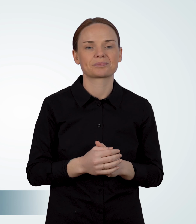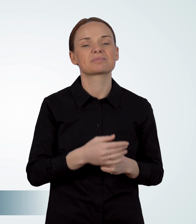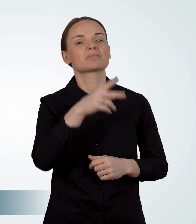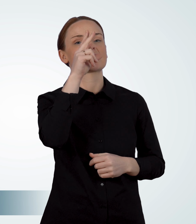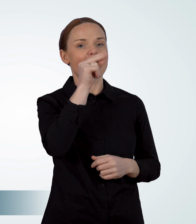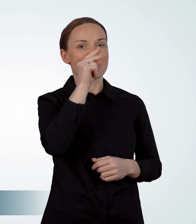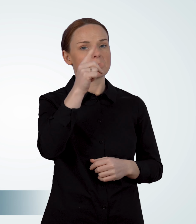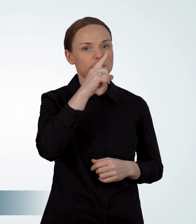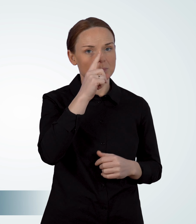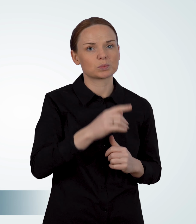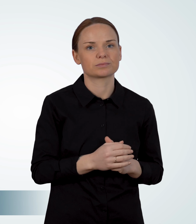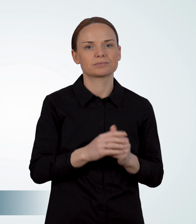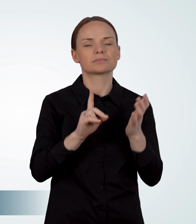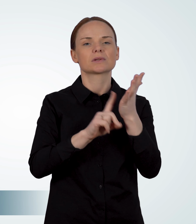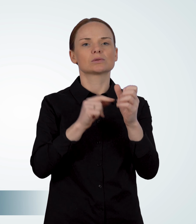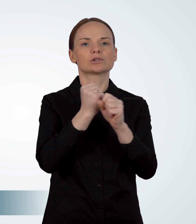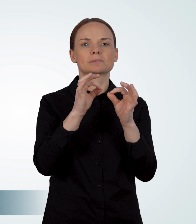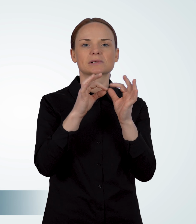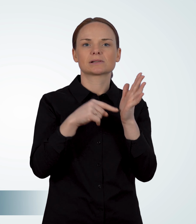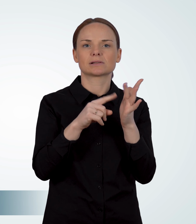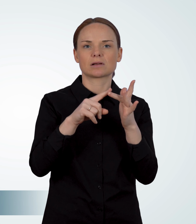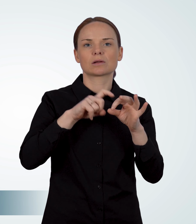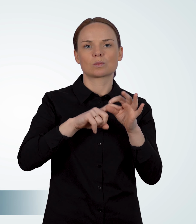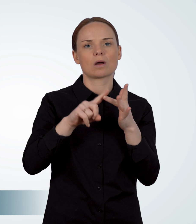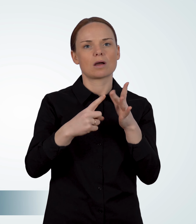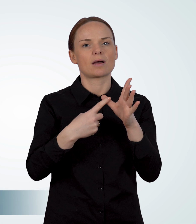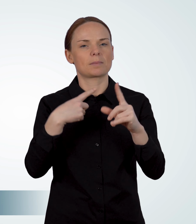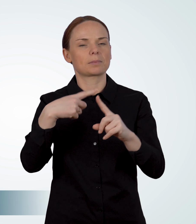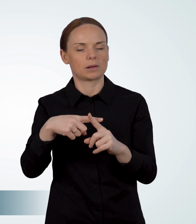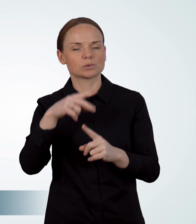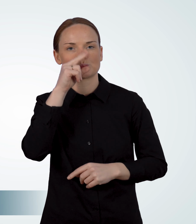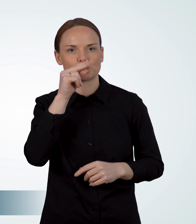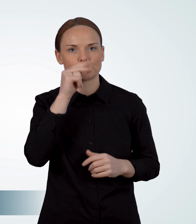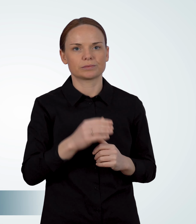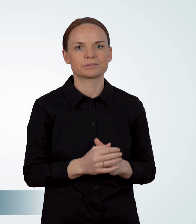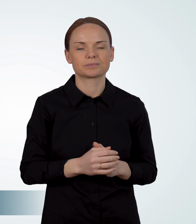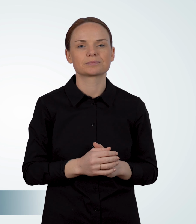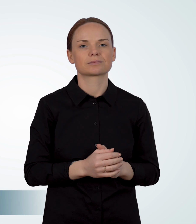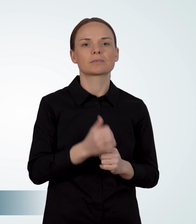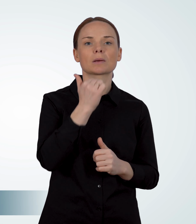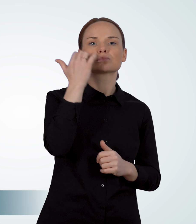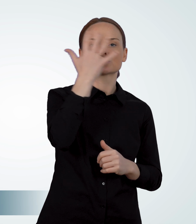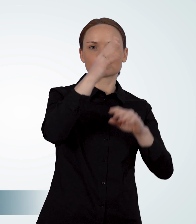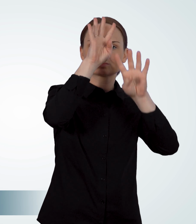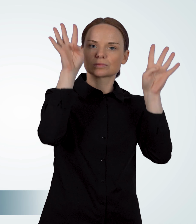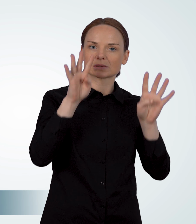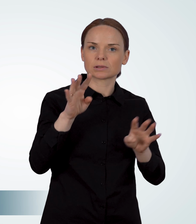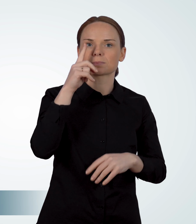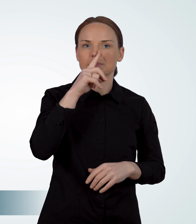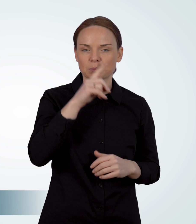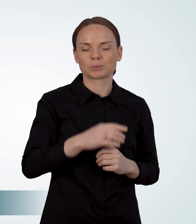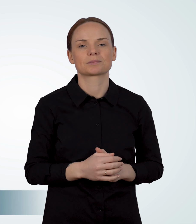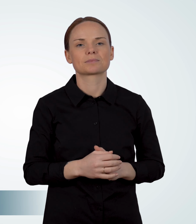• young people • LGBTQIA+ youth • Aboriginal and Torres Strait Islander peoples